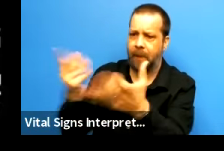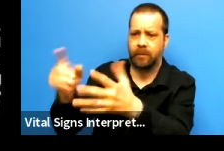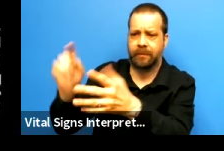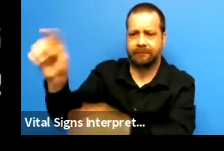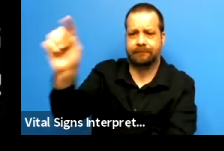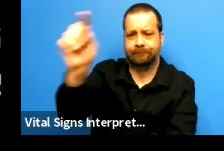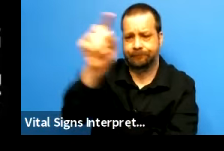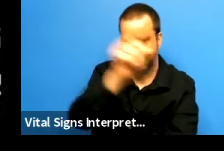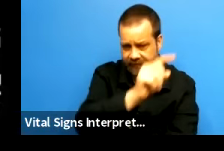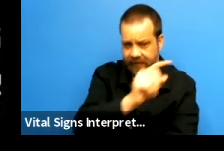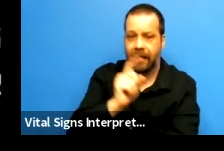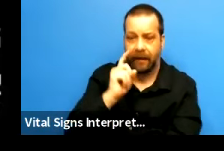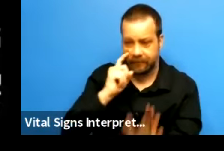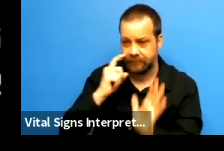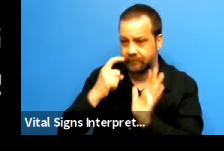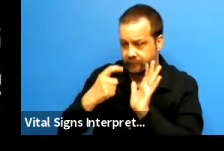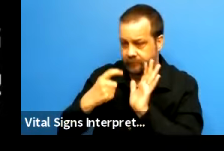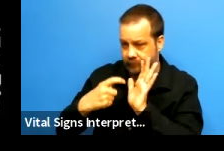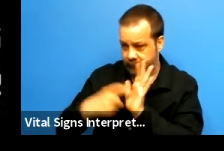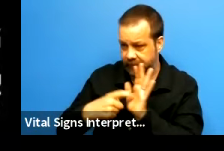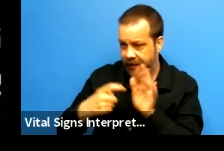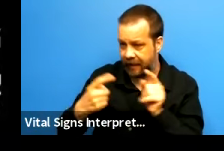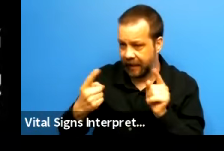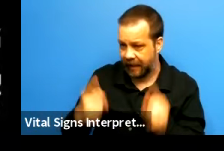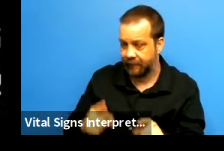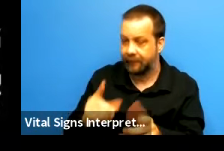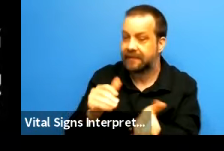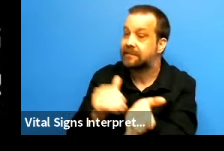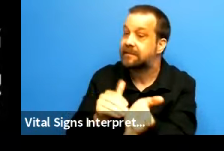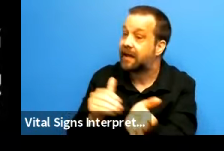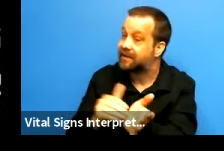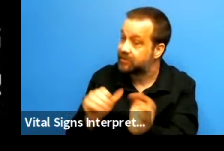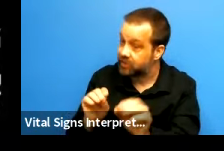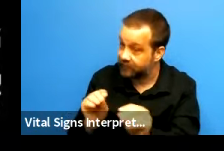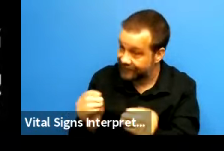I have watched this happen at my doctor's office.